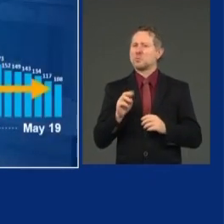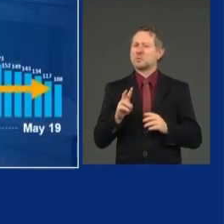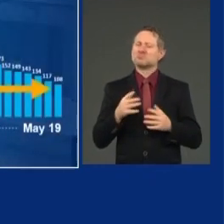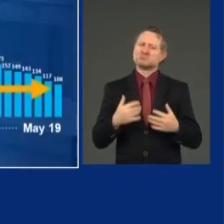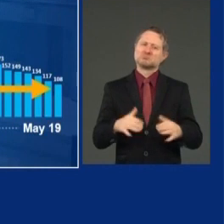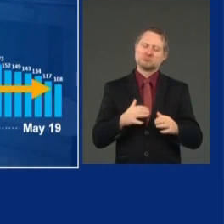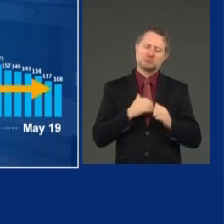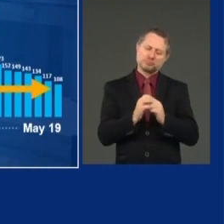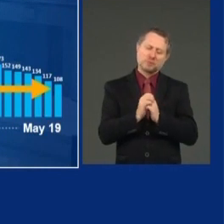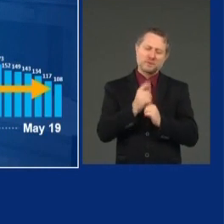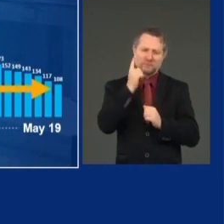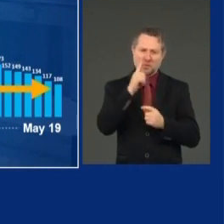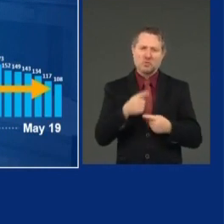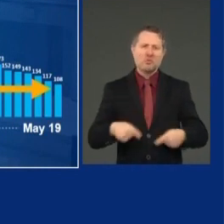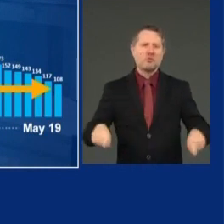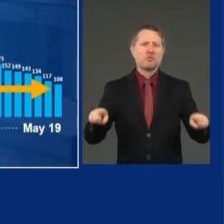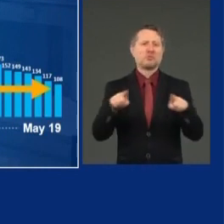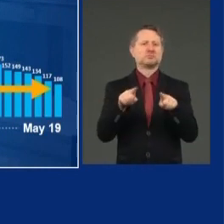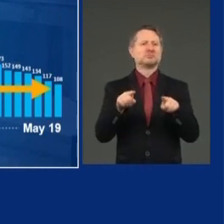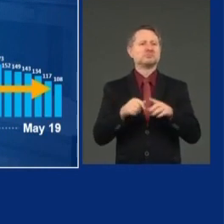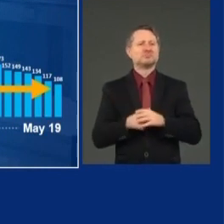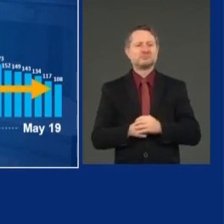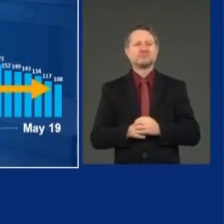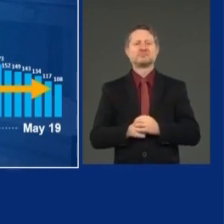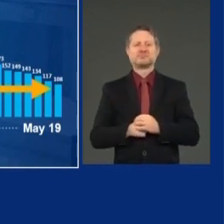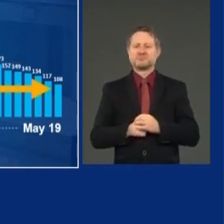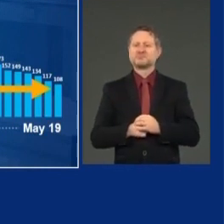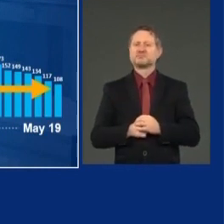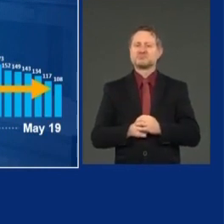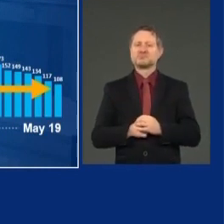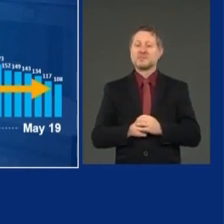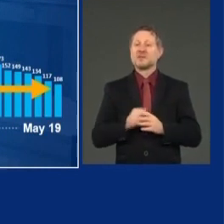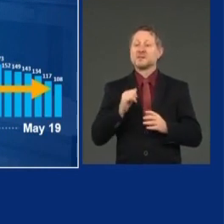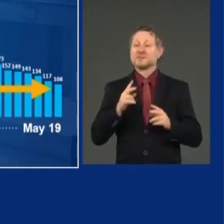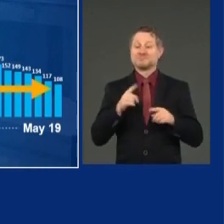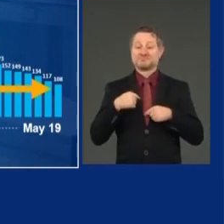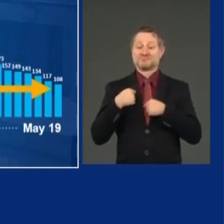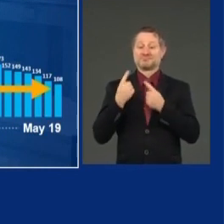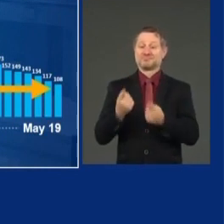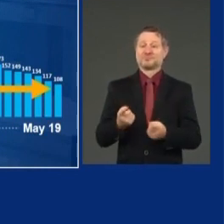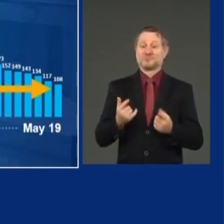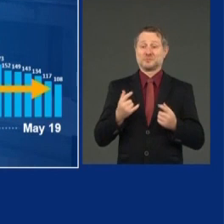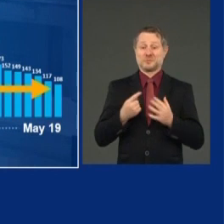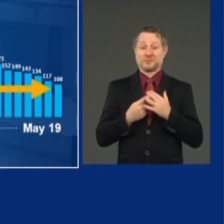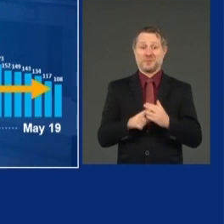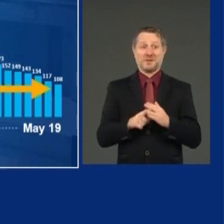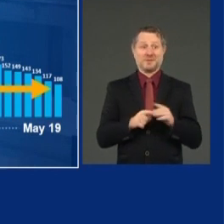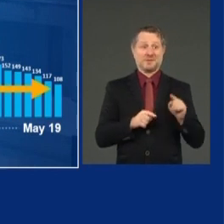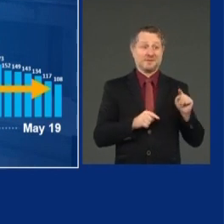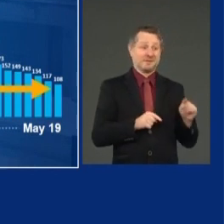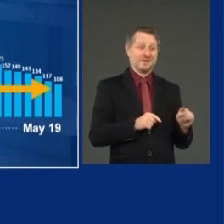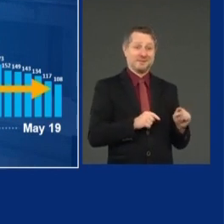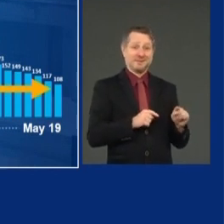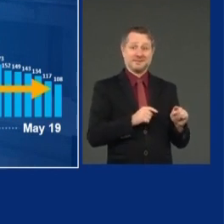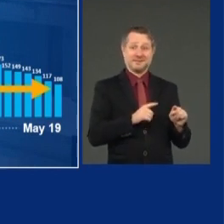TRAGIC NUMBER OF LIVES LOST. AND THEY'RE ALL IN OUR THOUGHTS